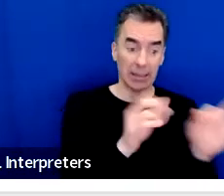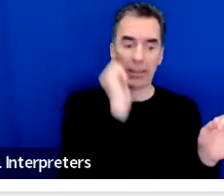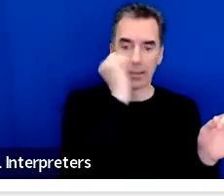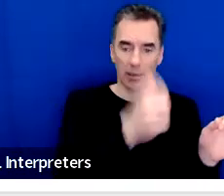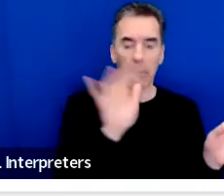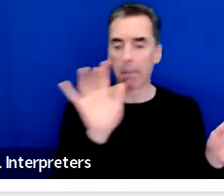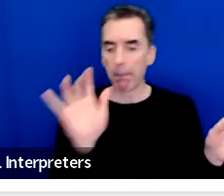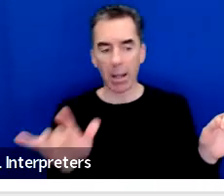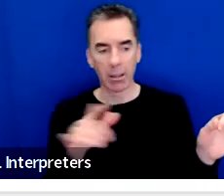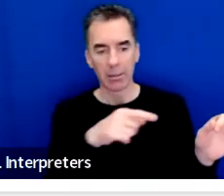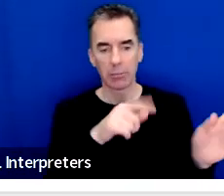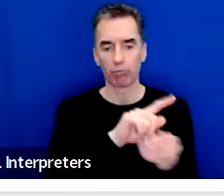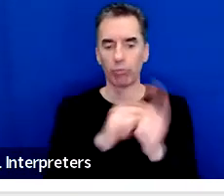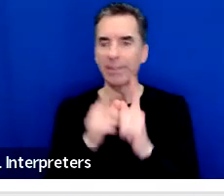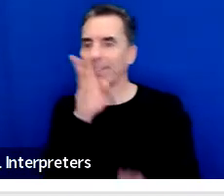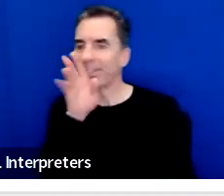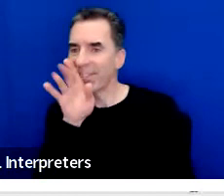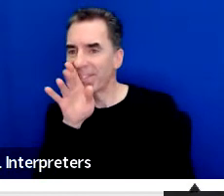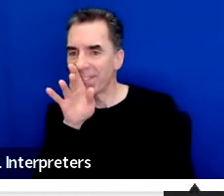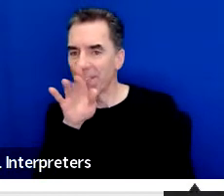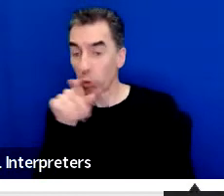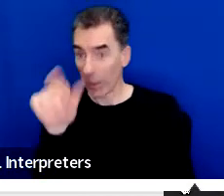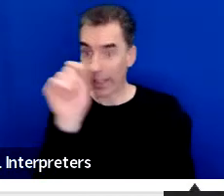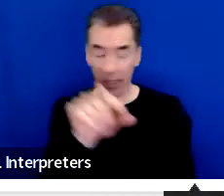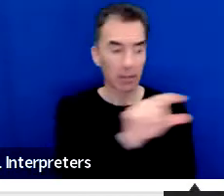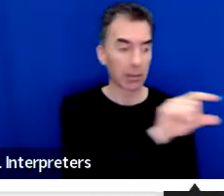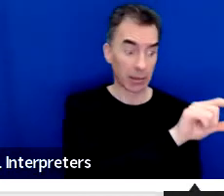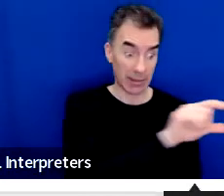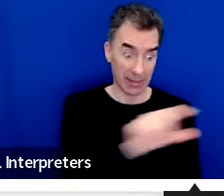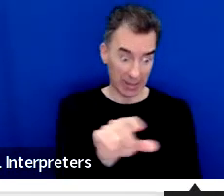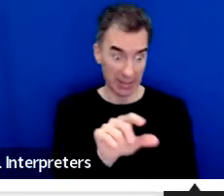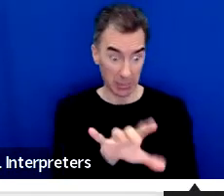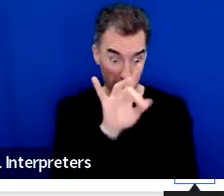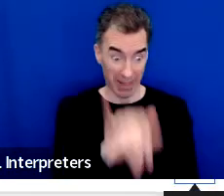you can highlight specific text and then click on this little read aloud feature here.